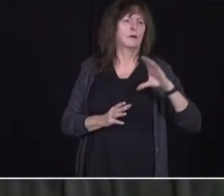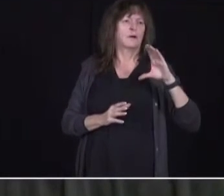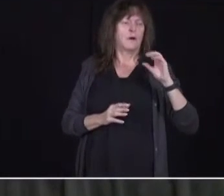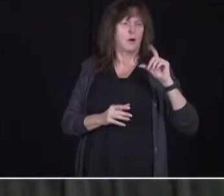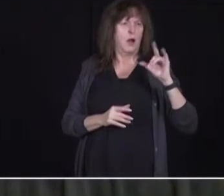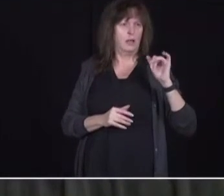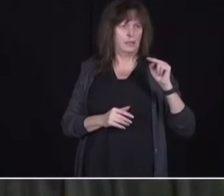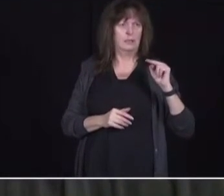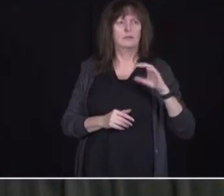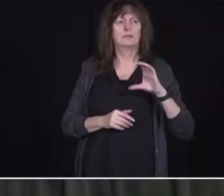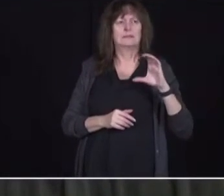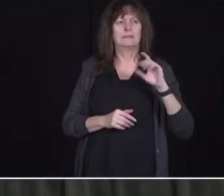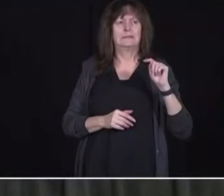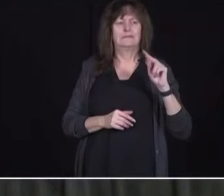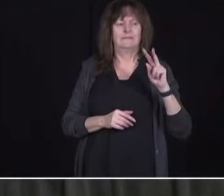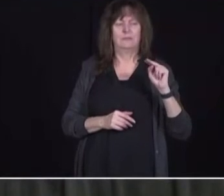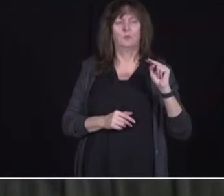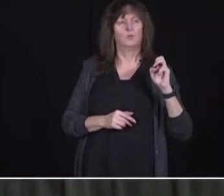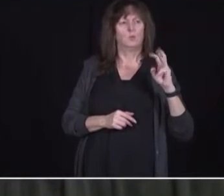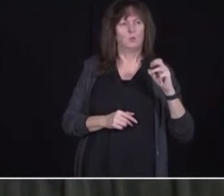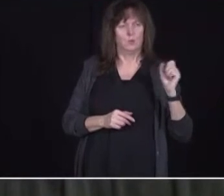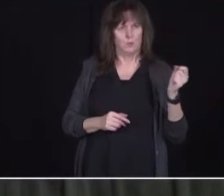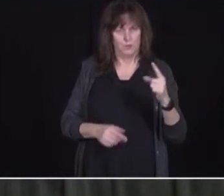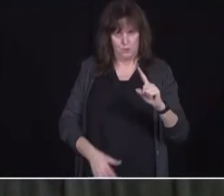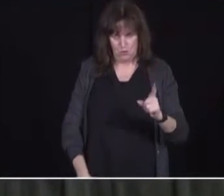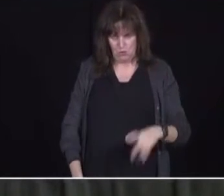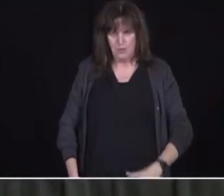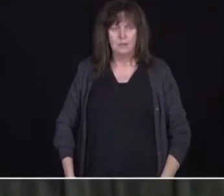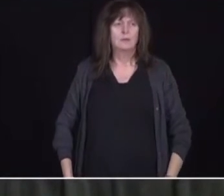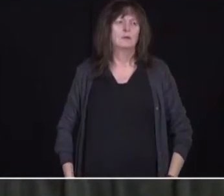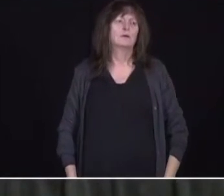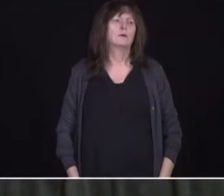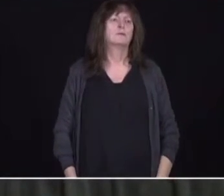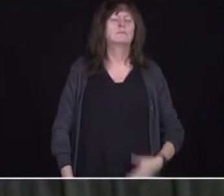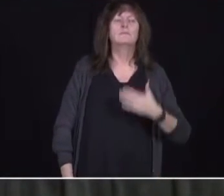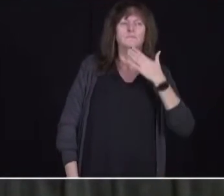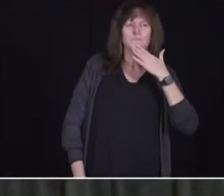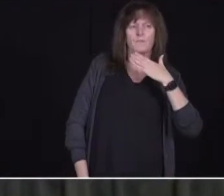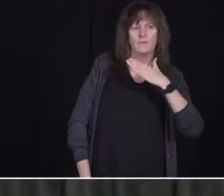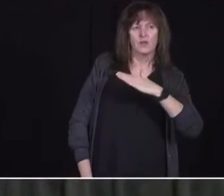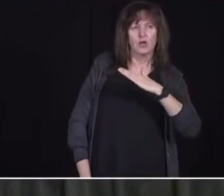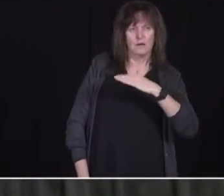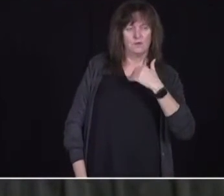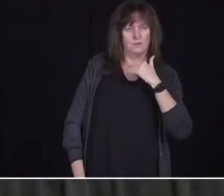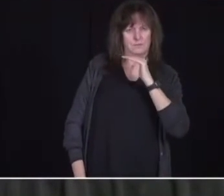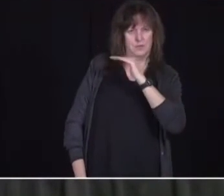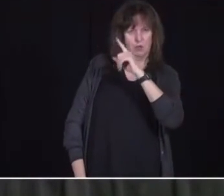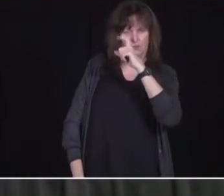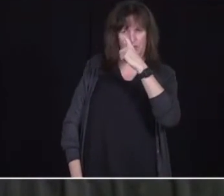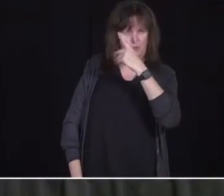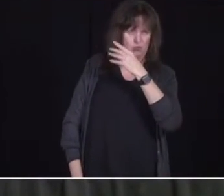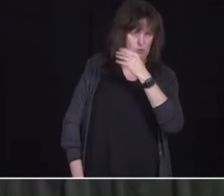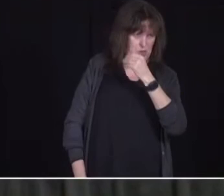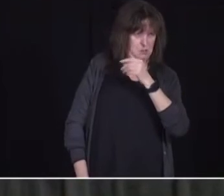Next question. From Colin D'Mello at CTV News. Please go ahead. Good afternoon, Premier.